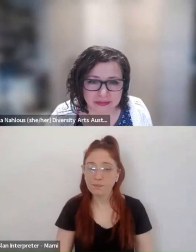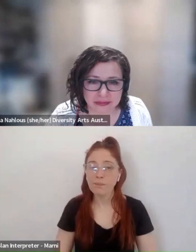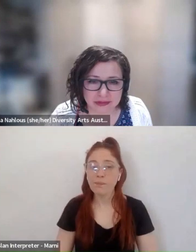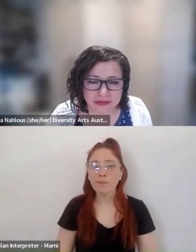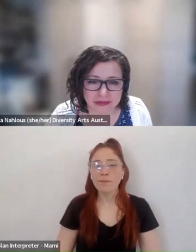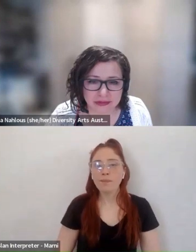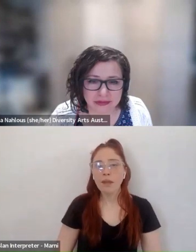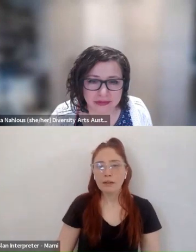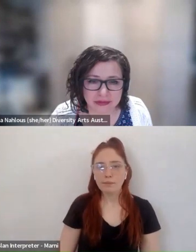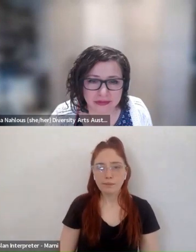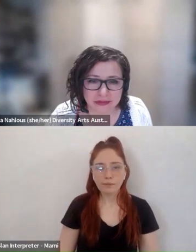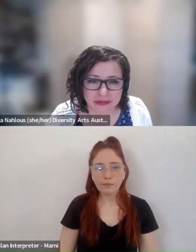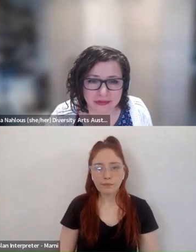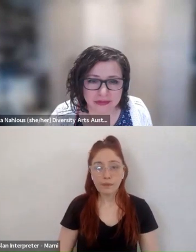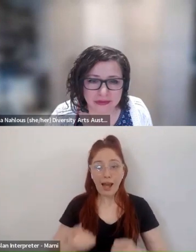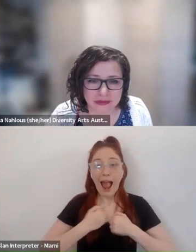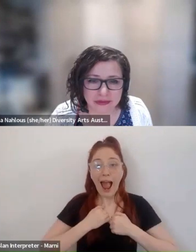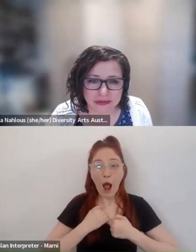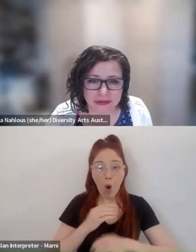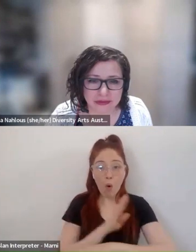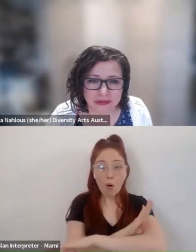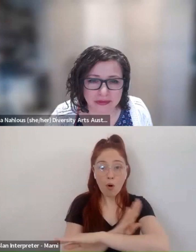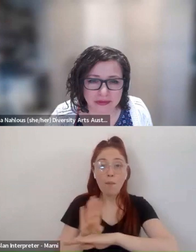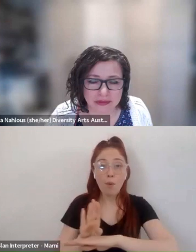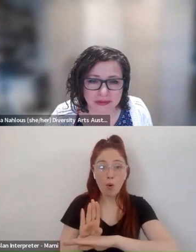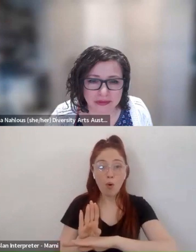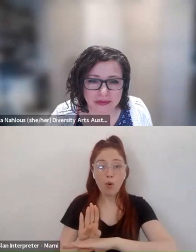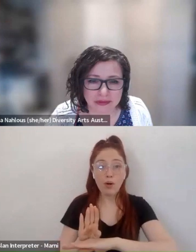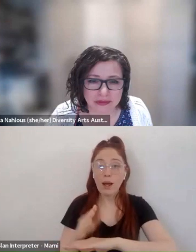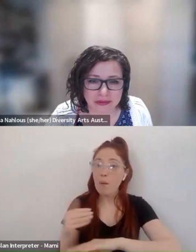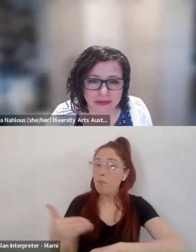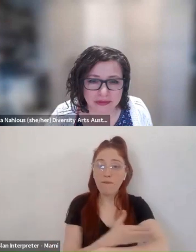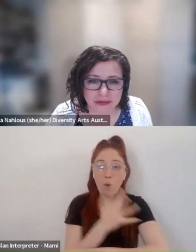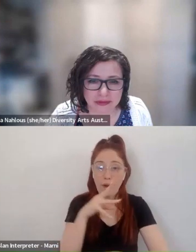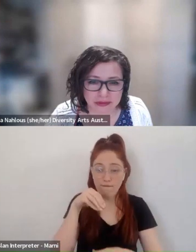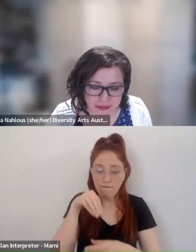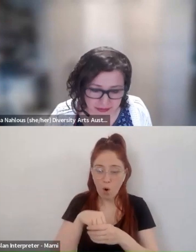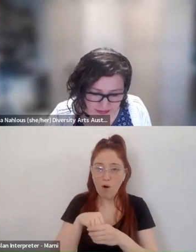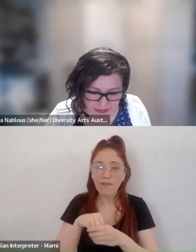joins our board, I send them a massive pack of information